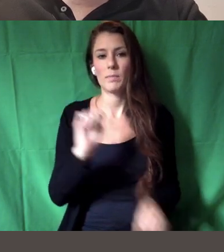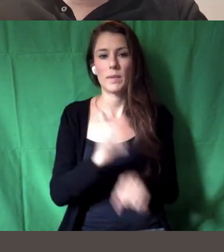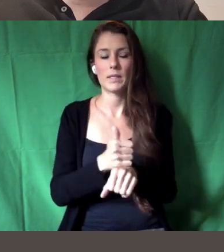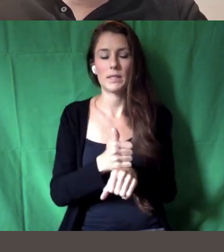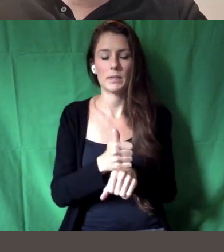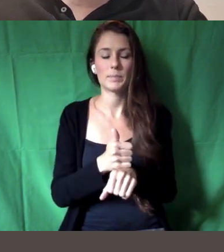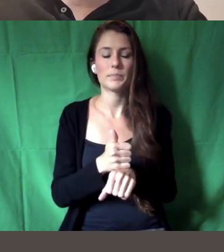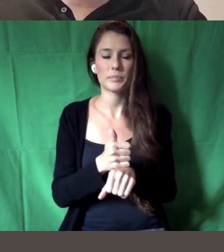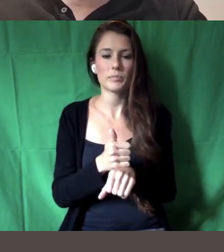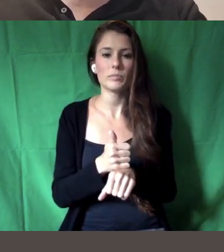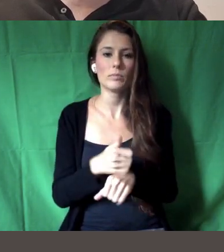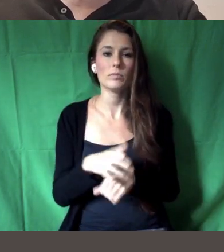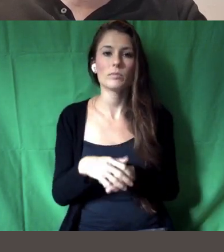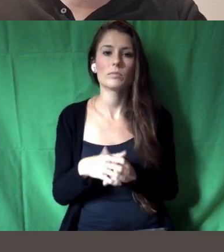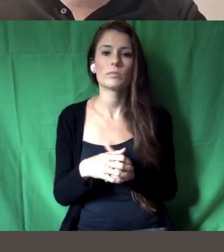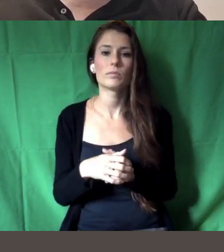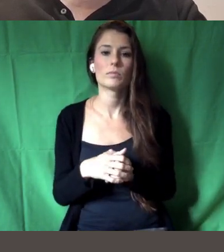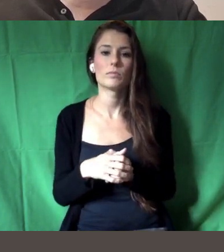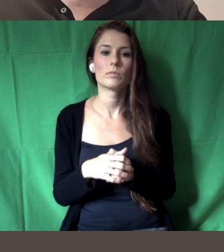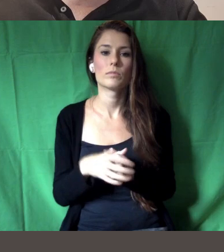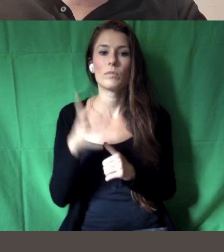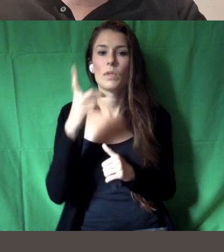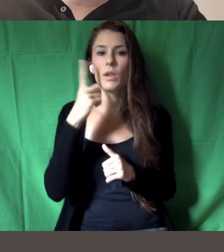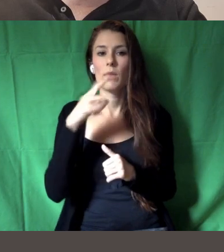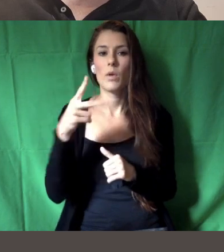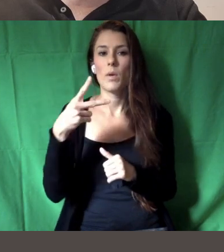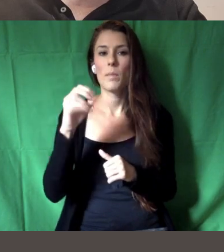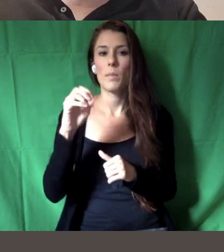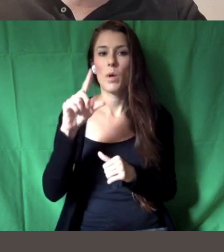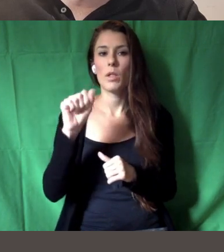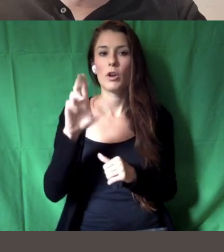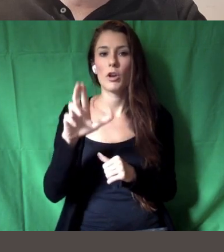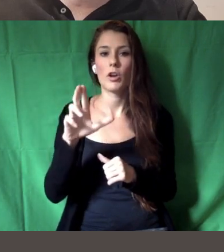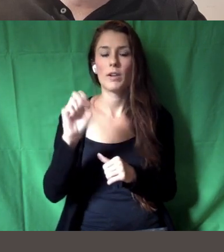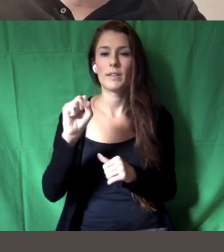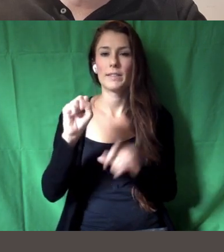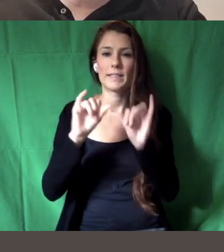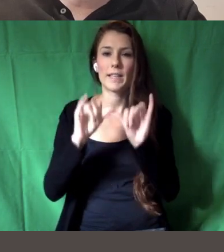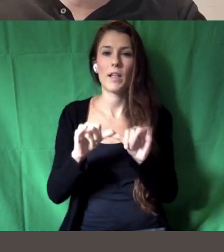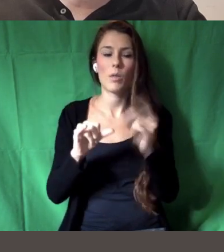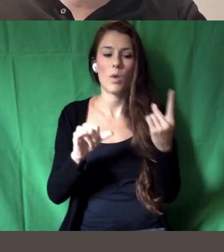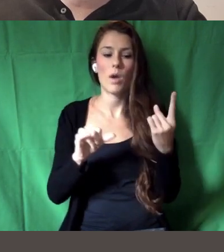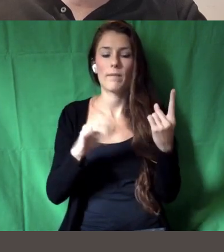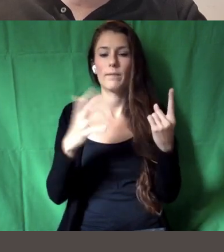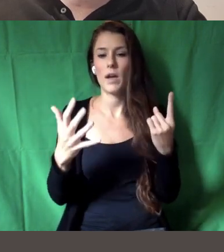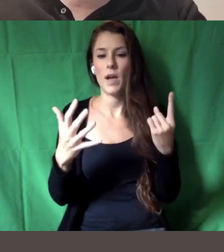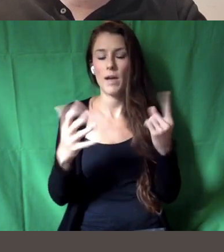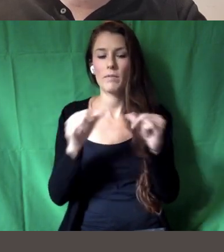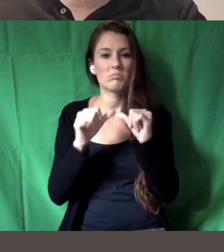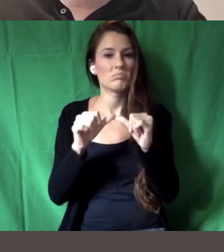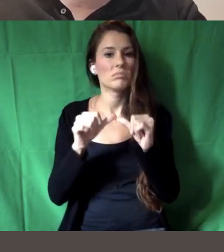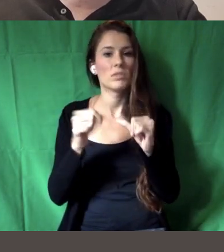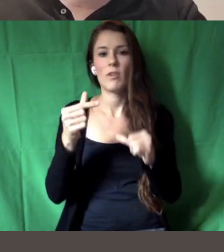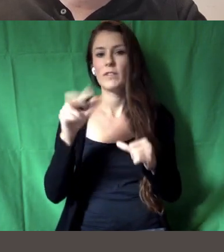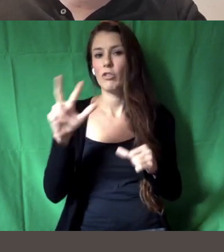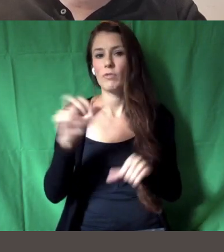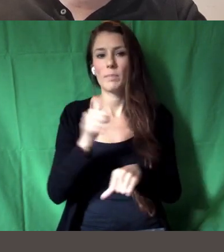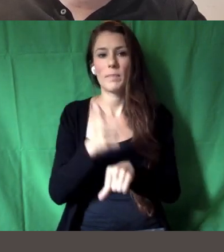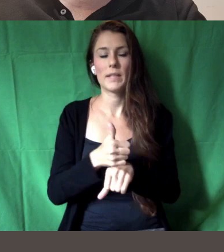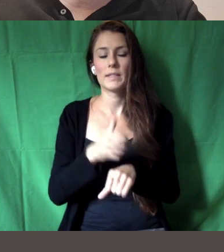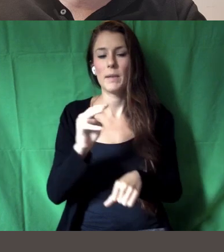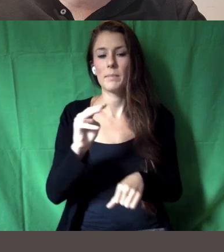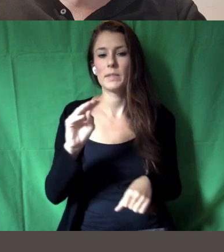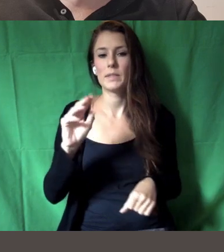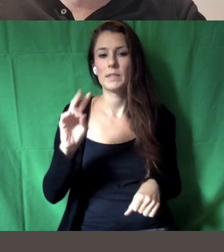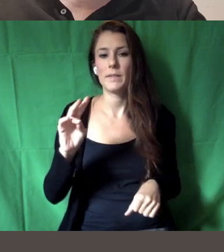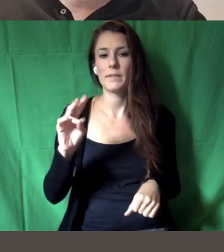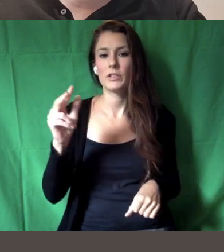instance is the second choice. For Polar scale 1 and scale 5, consistently Graviton 3 based M7g is